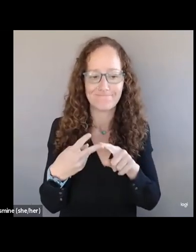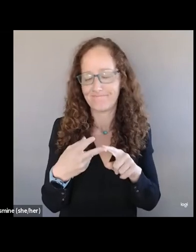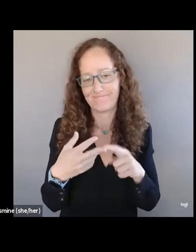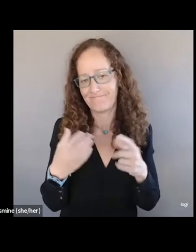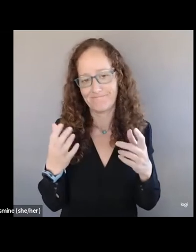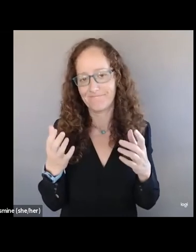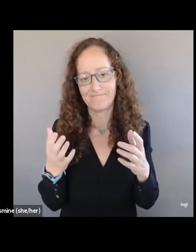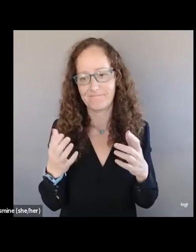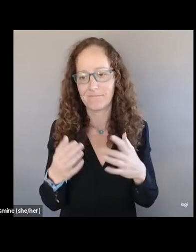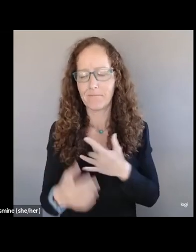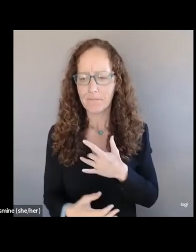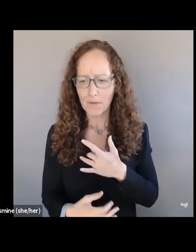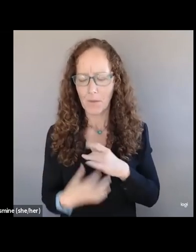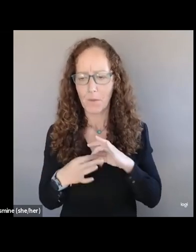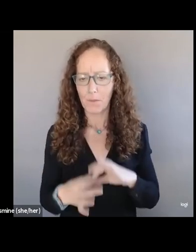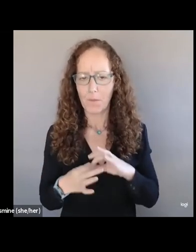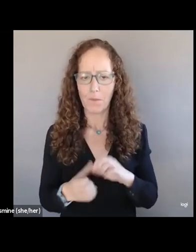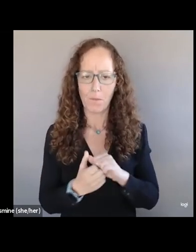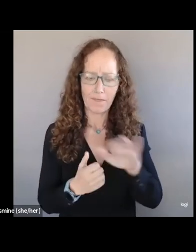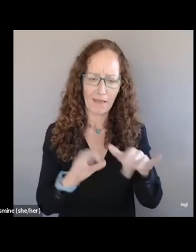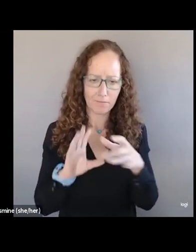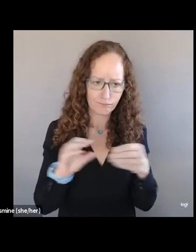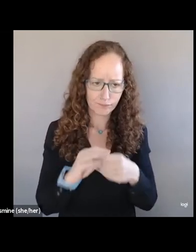resonance with your words. Thank you so much for sharing your